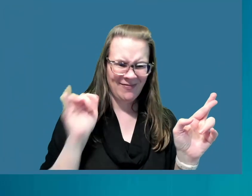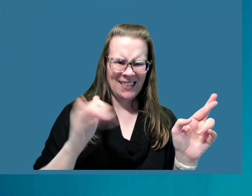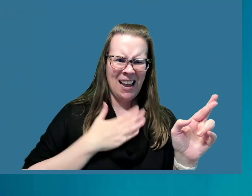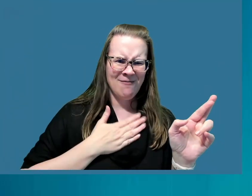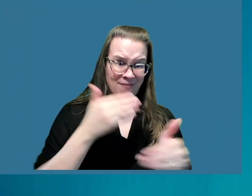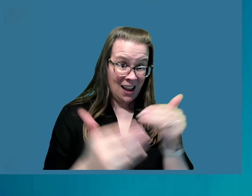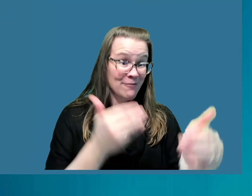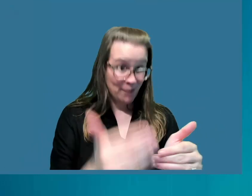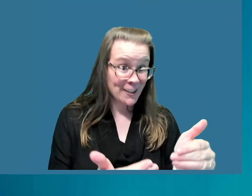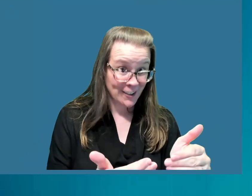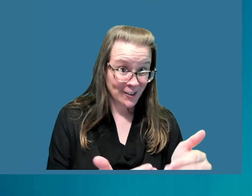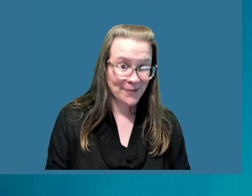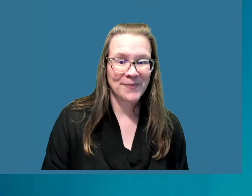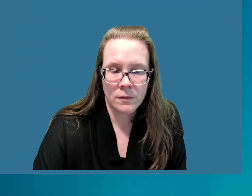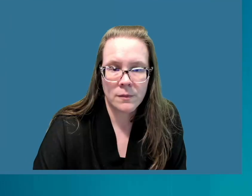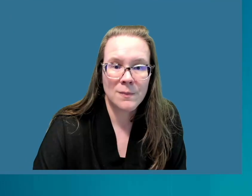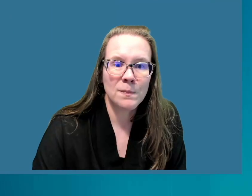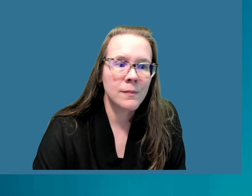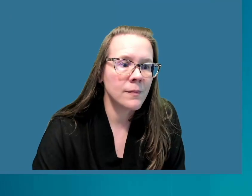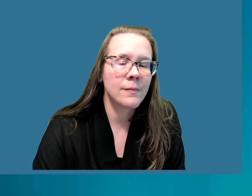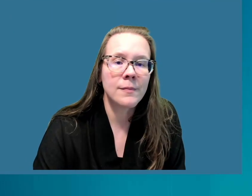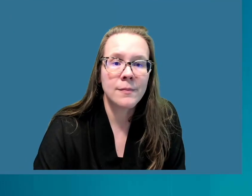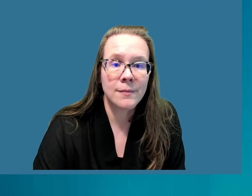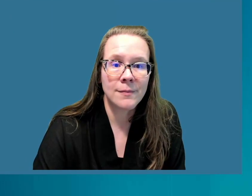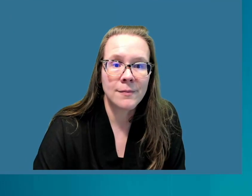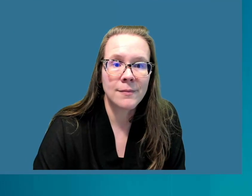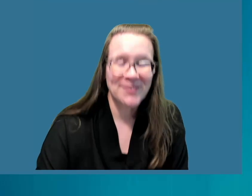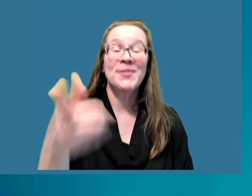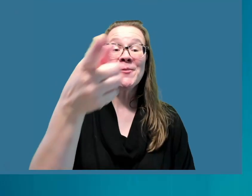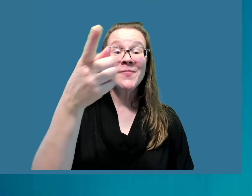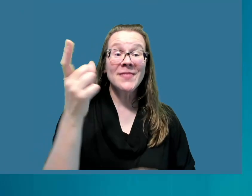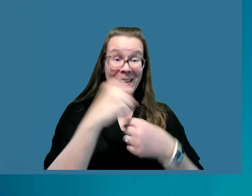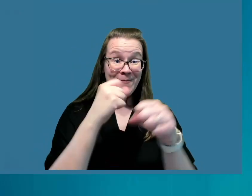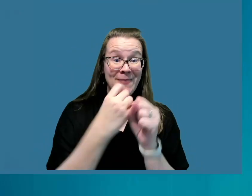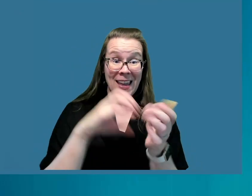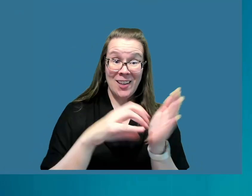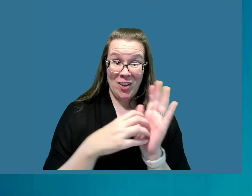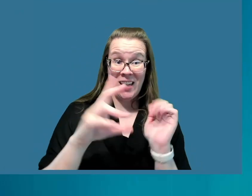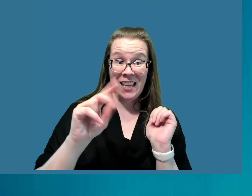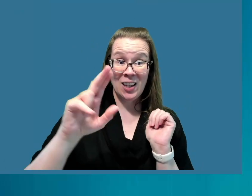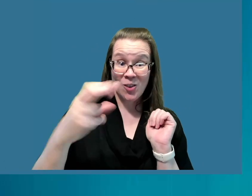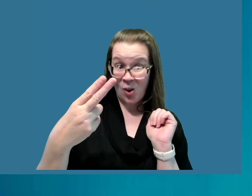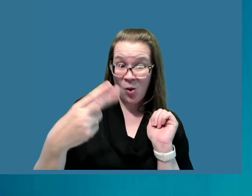and share them with friends! So that's the general timeline for my process.